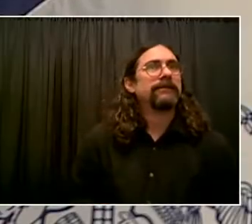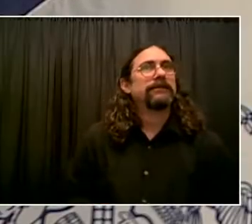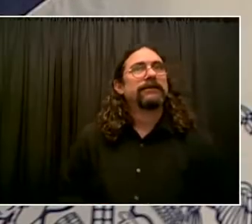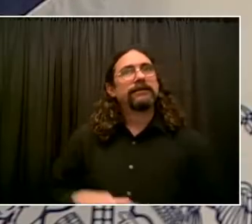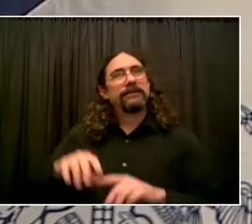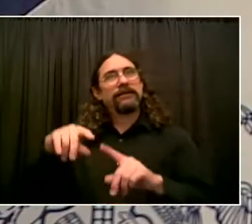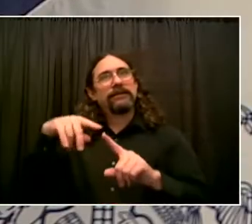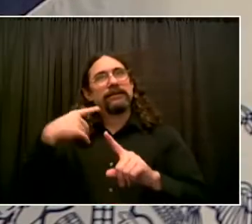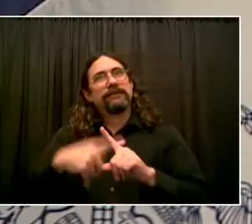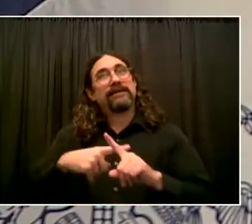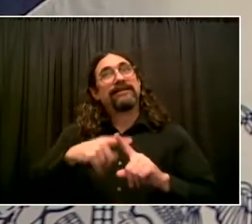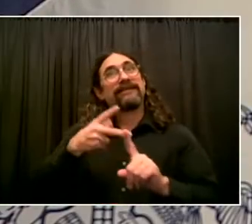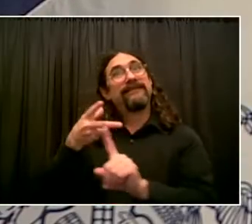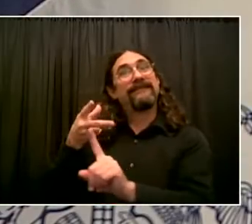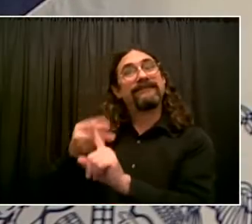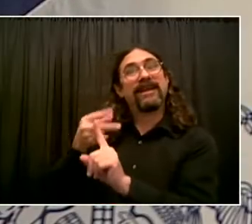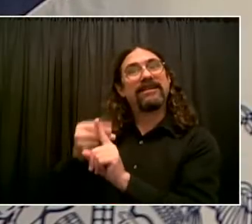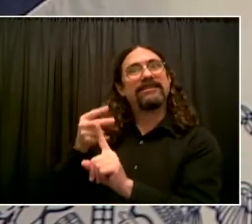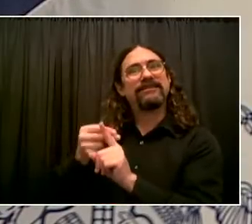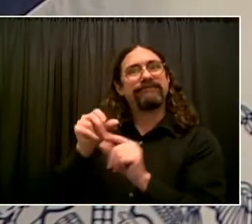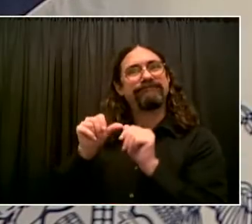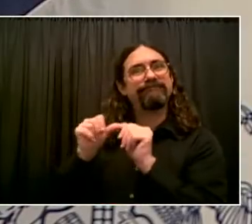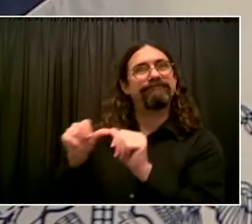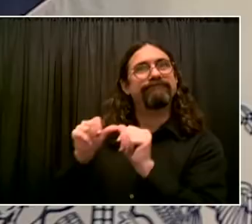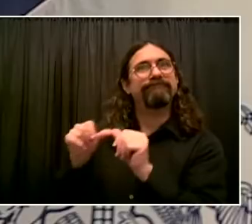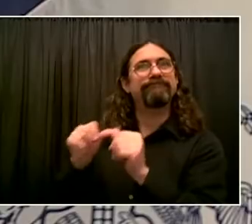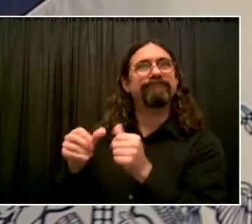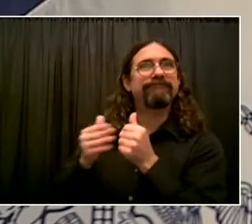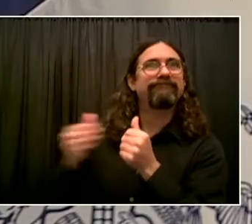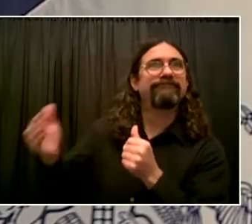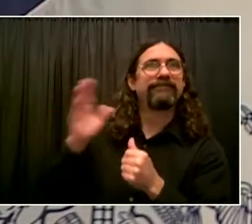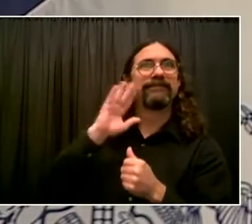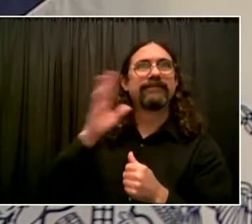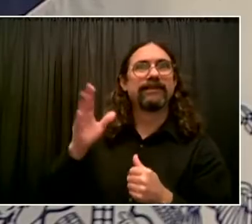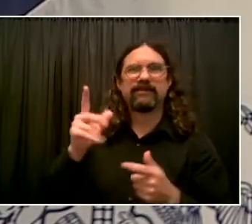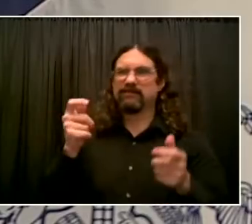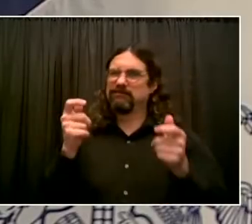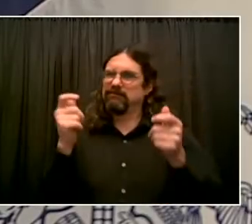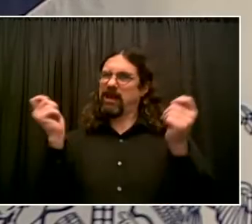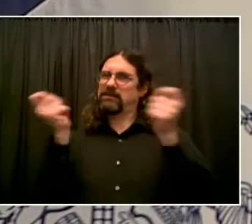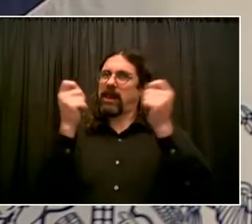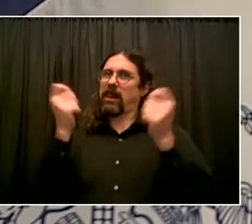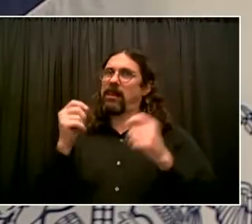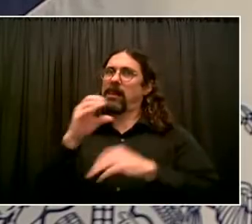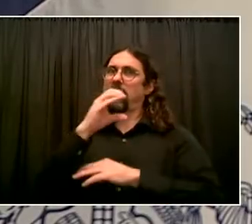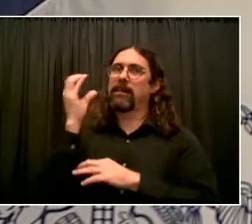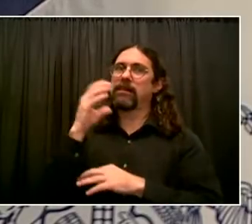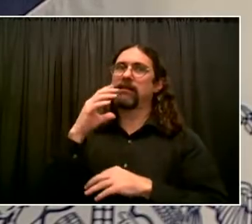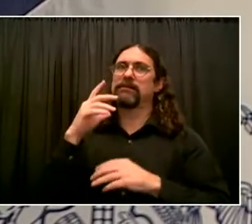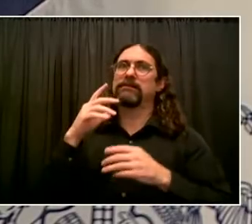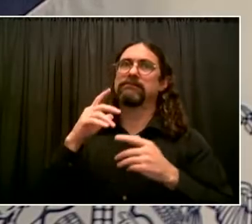TH EFACT TODAY THAT WE ARE CELEBRATING CONSISTENT SUCCESS ON VACCINATION AND BUILDING THE